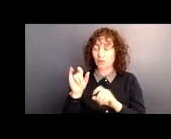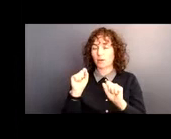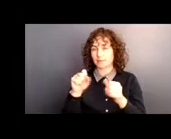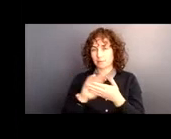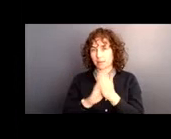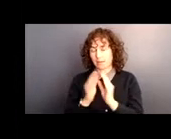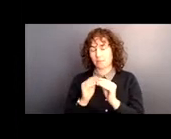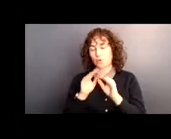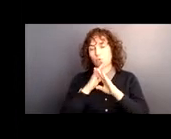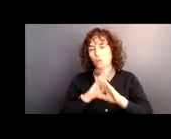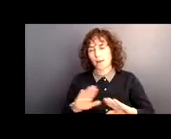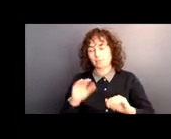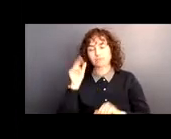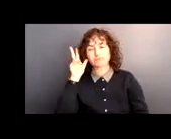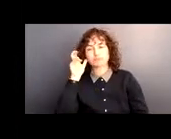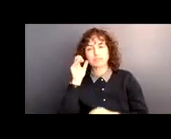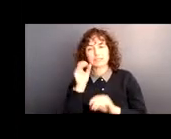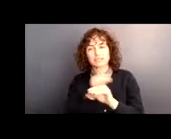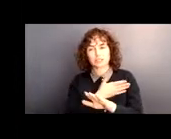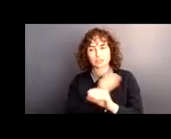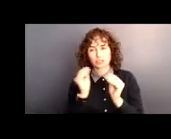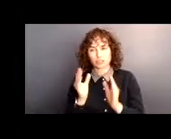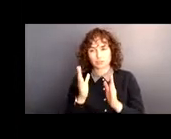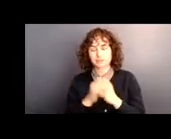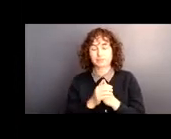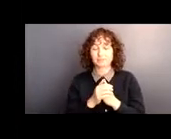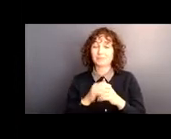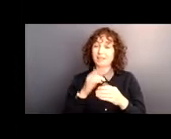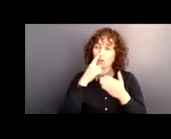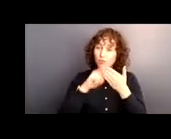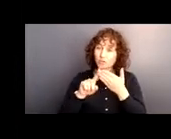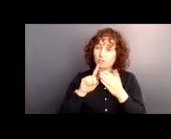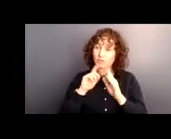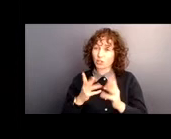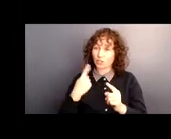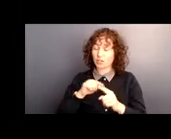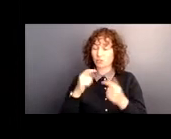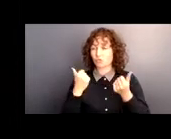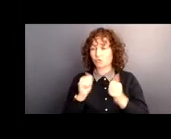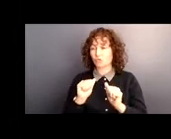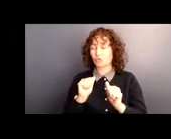and listen to their teacher. This research encourages us to try musical transitions in our own classrooms.